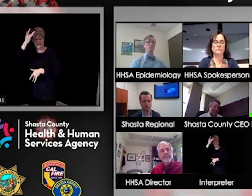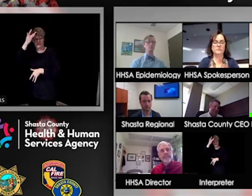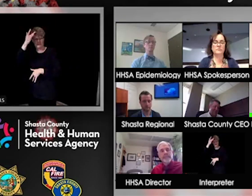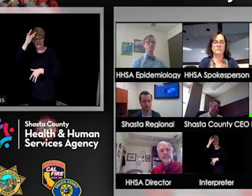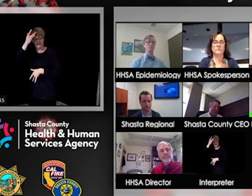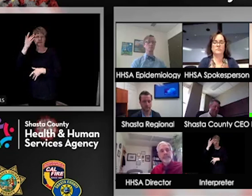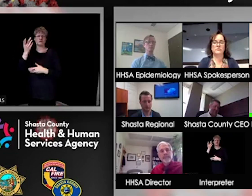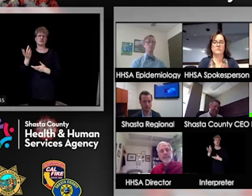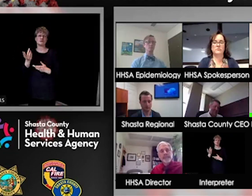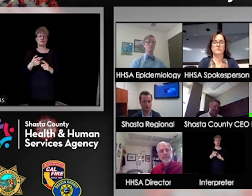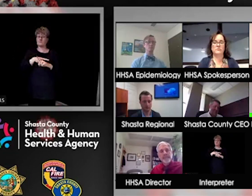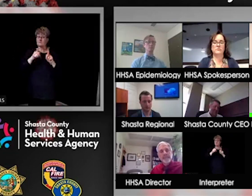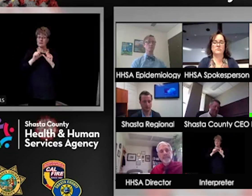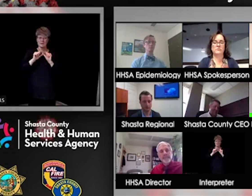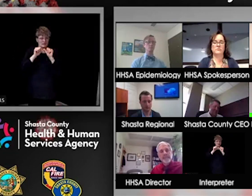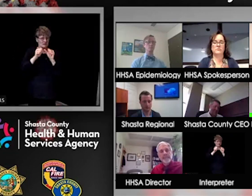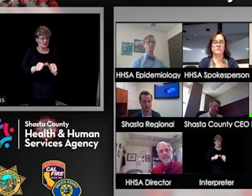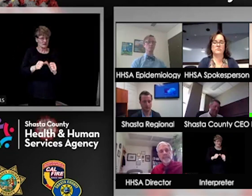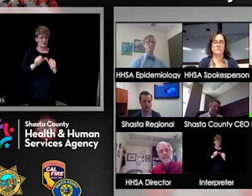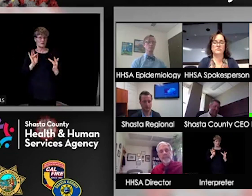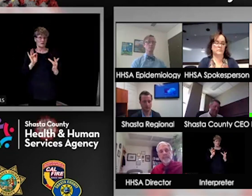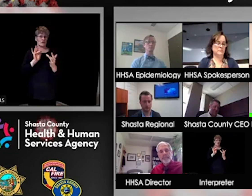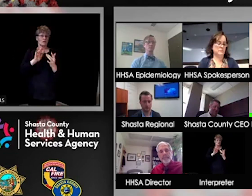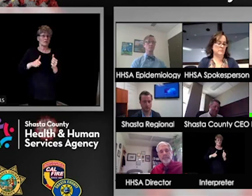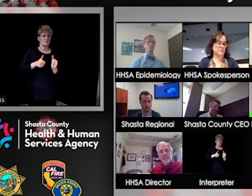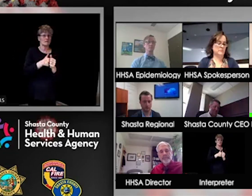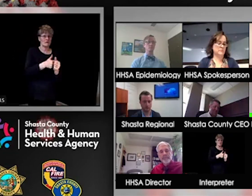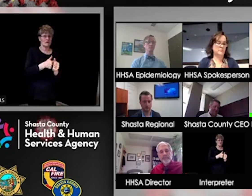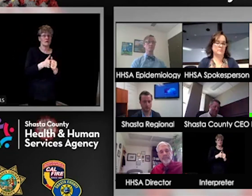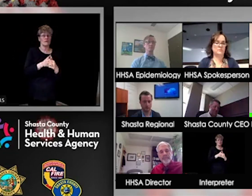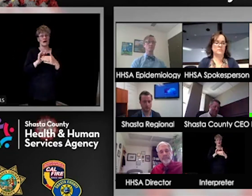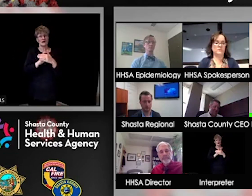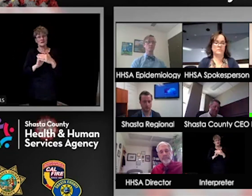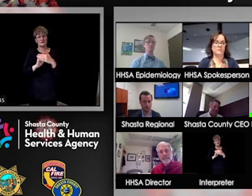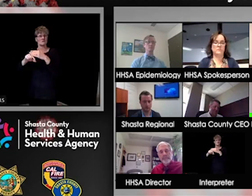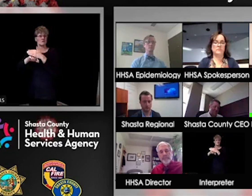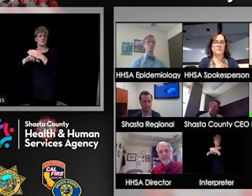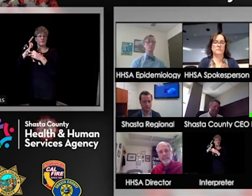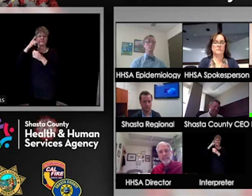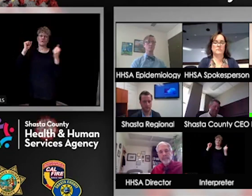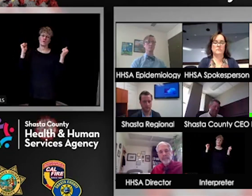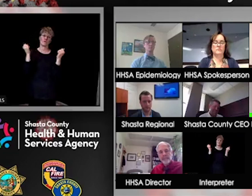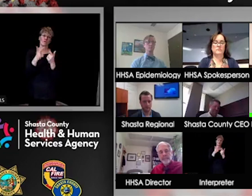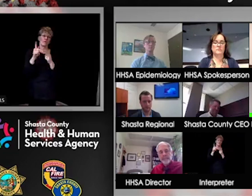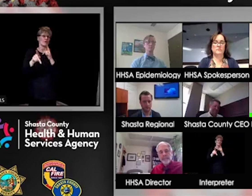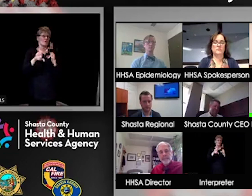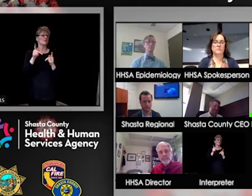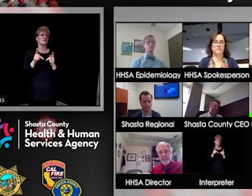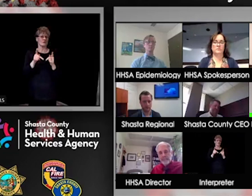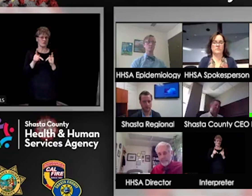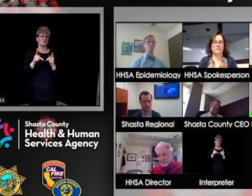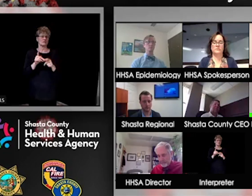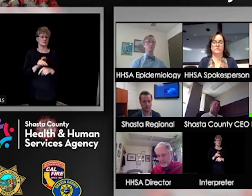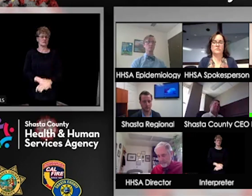of our cases. We need to make sure that we have best practices built into the way our